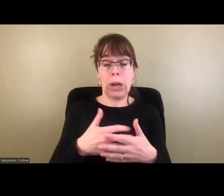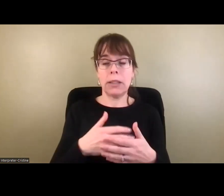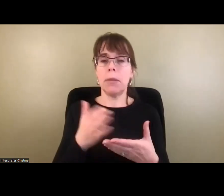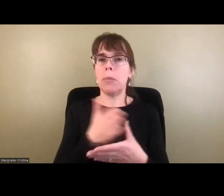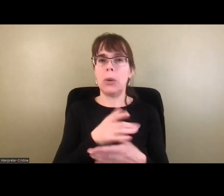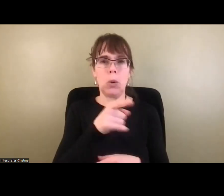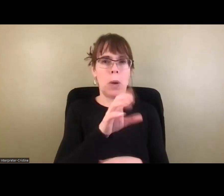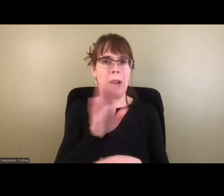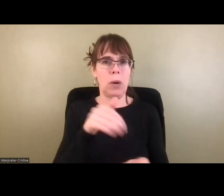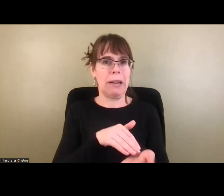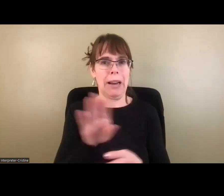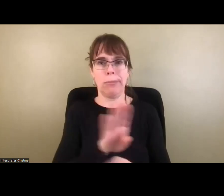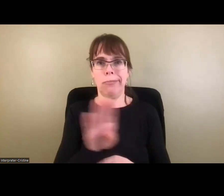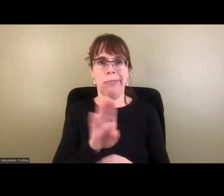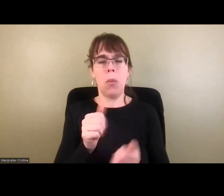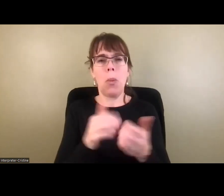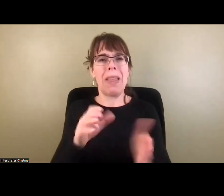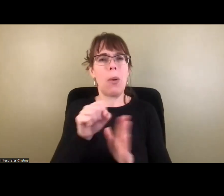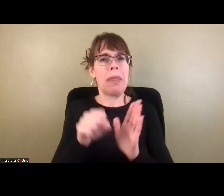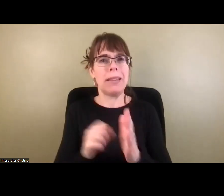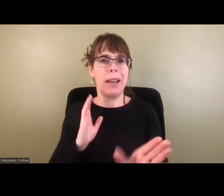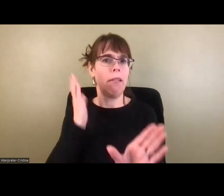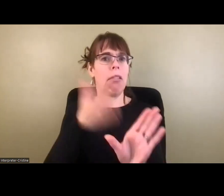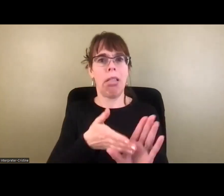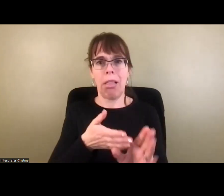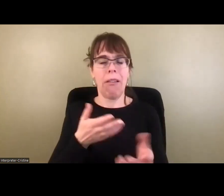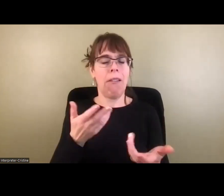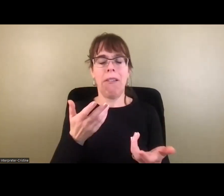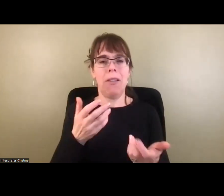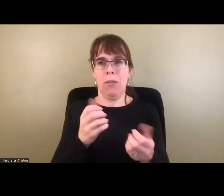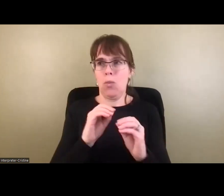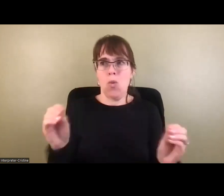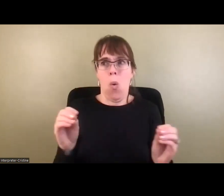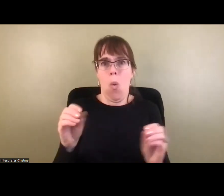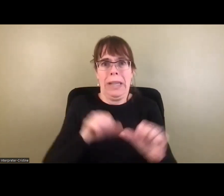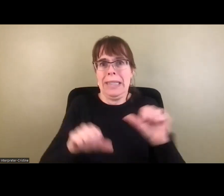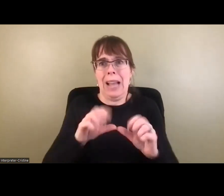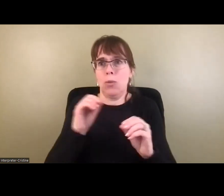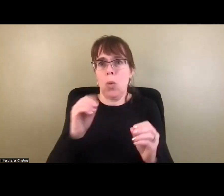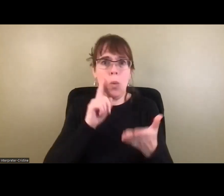involved with arbitrary, not backed up by any actual research gestational limits.